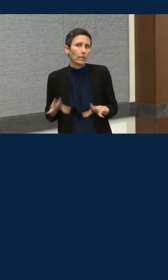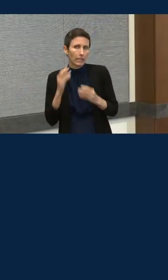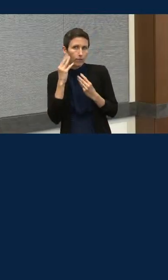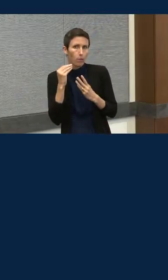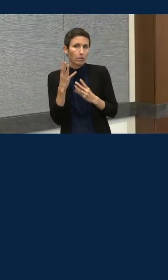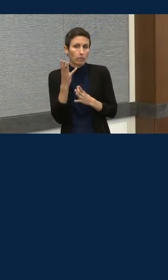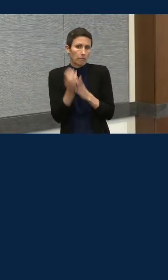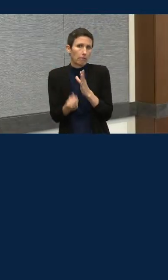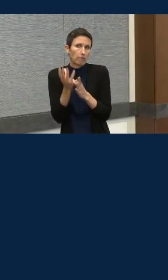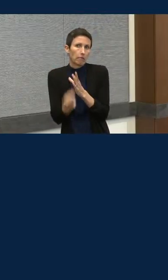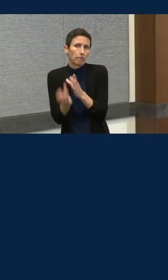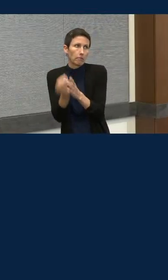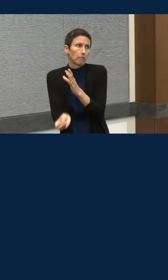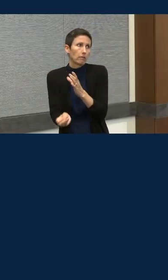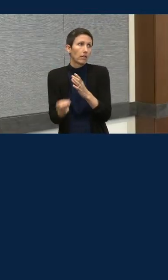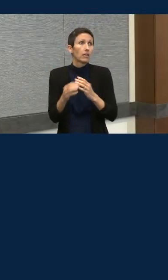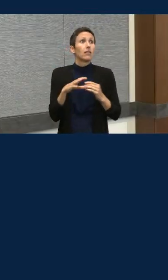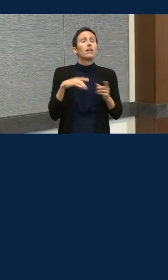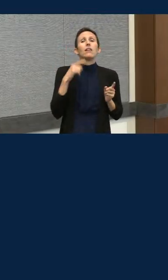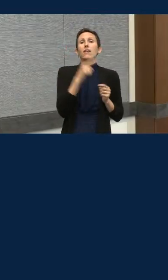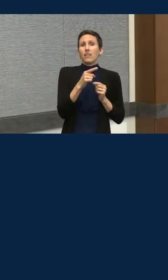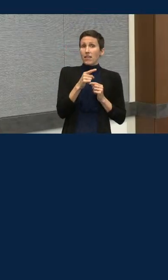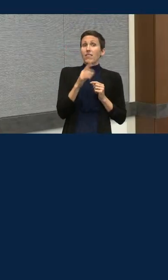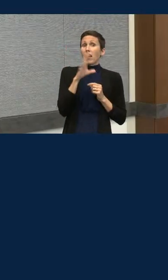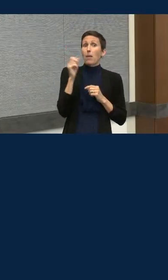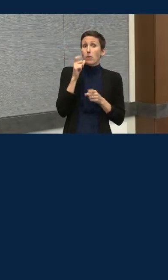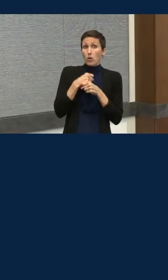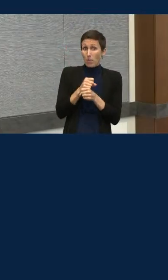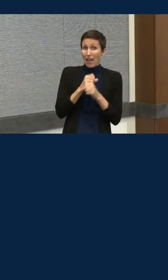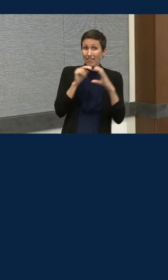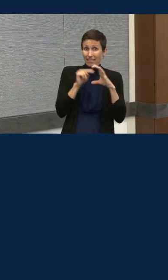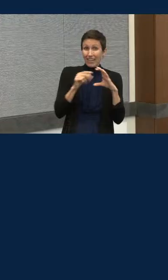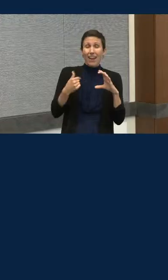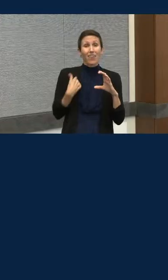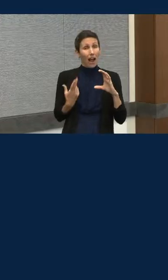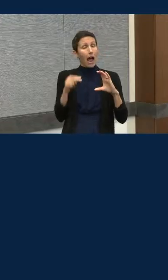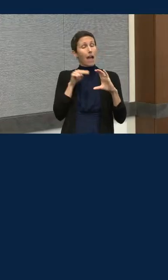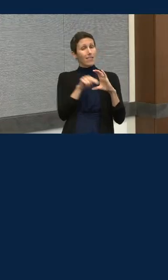Apparently the Siemens company who made the scanner I laid in